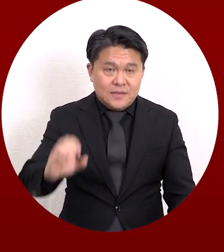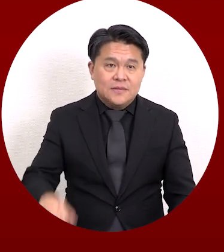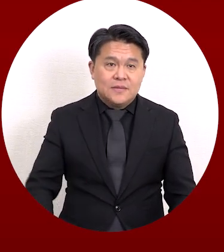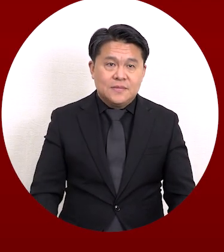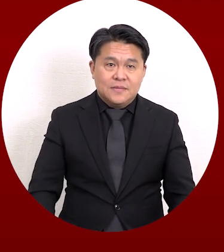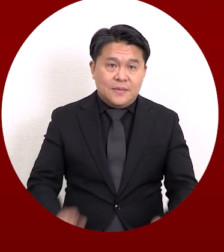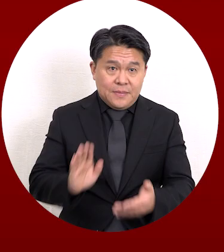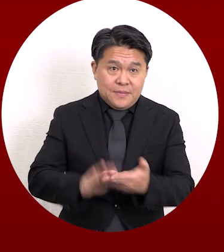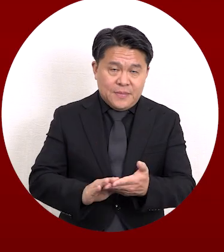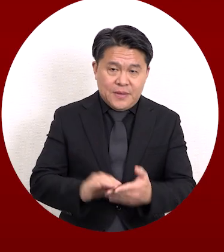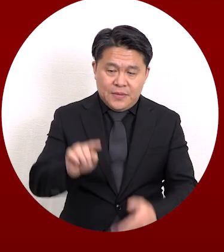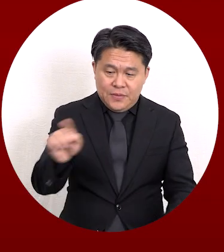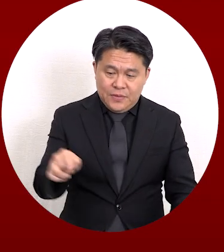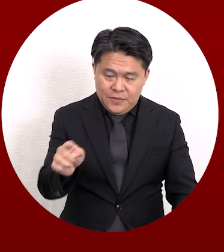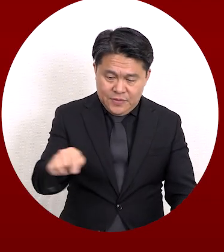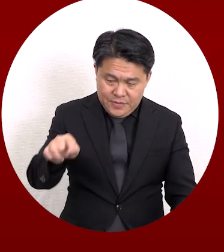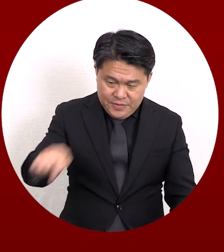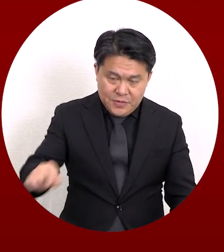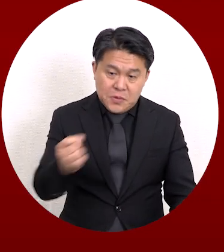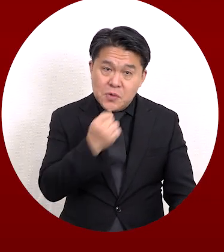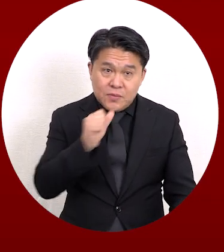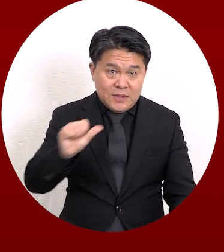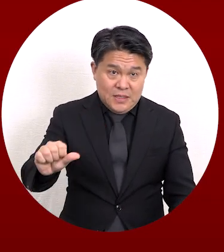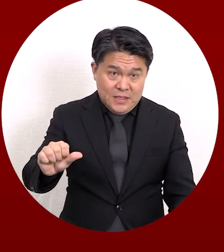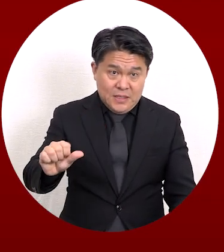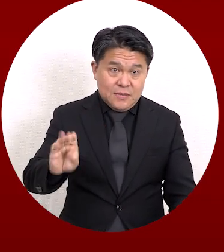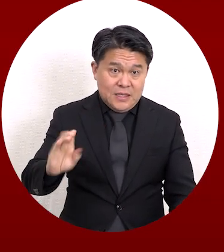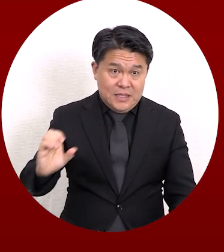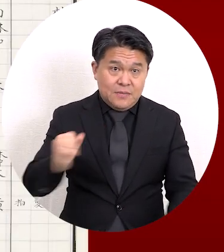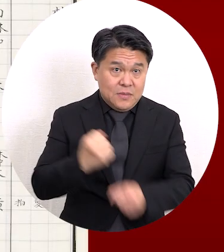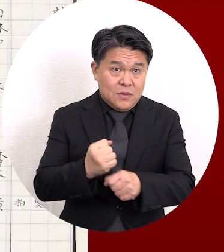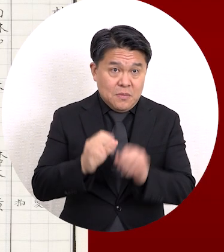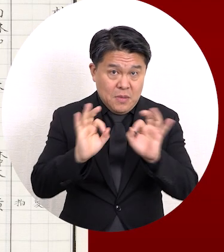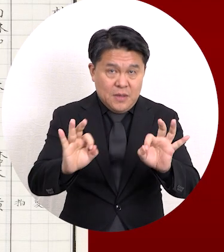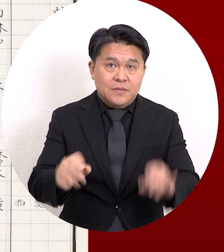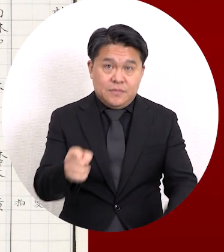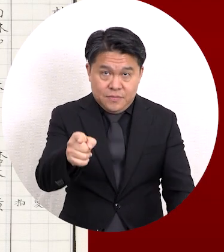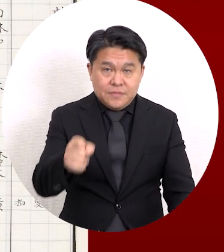And by putting each beat’s end with small letters a, b, c the sequence becomes: